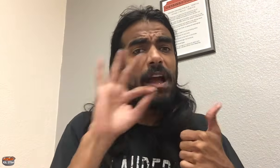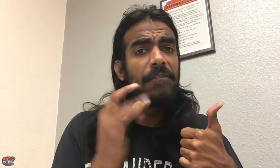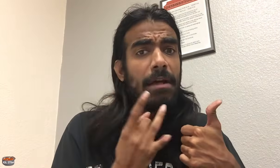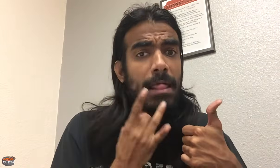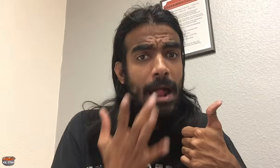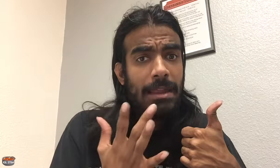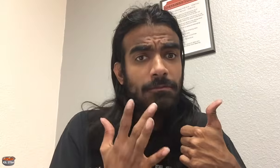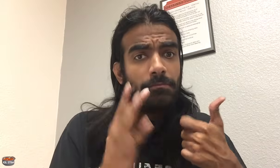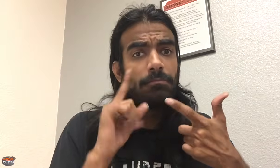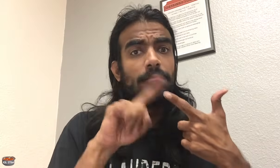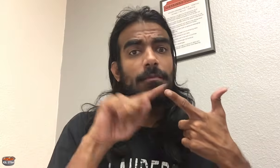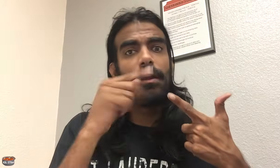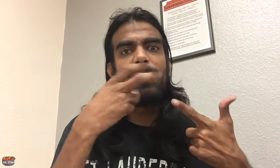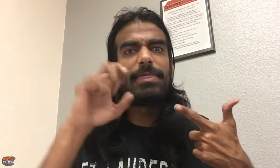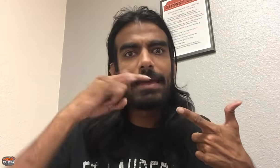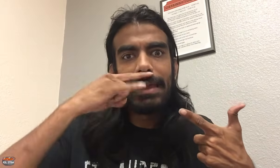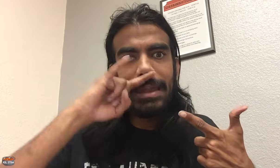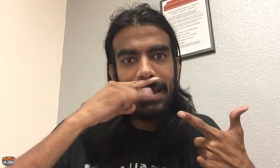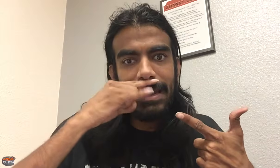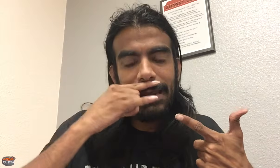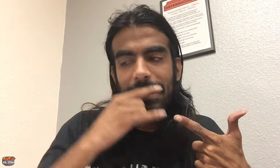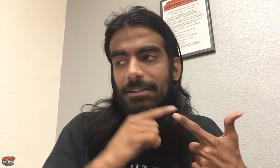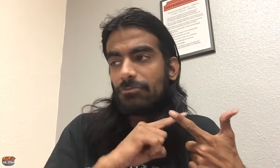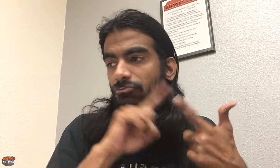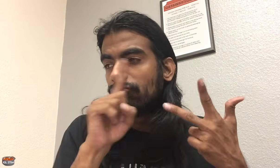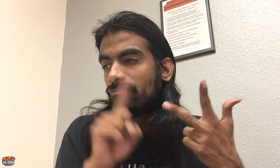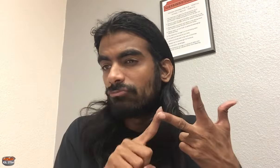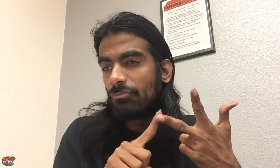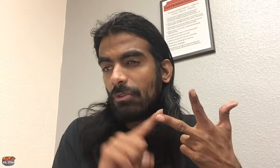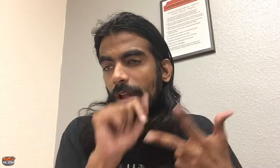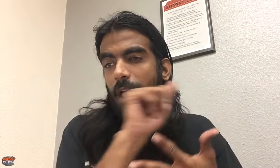are City Lights, The Kid,